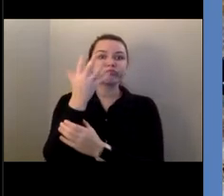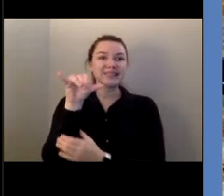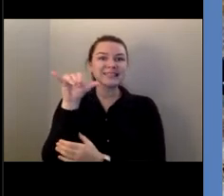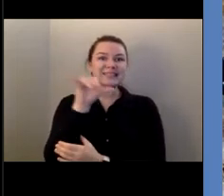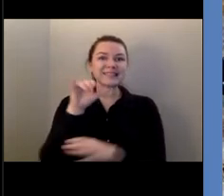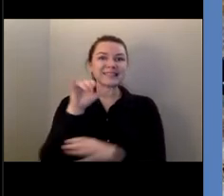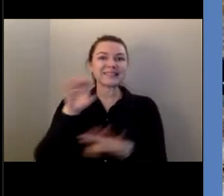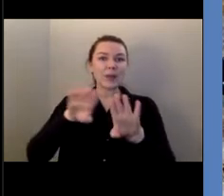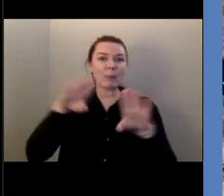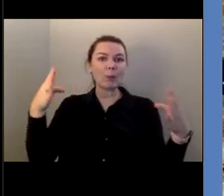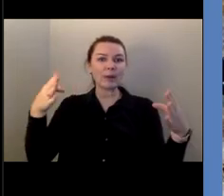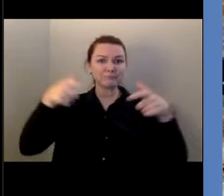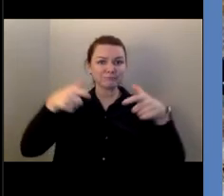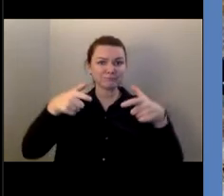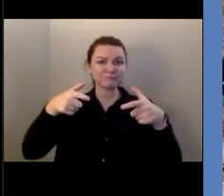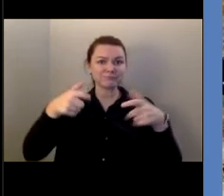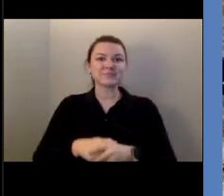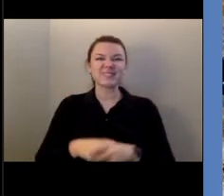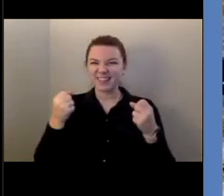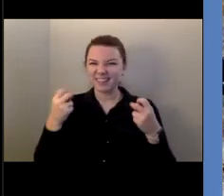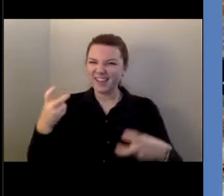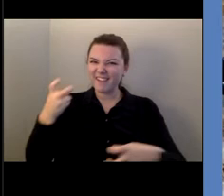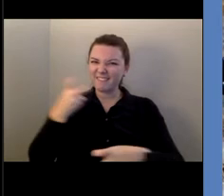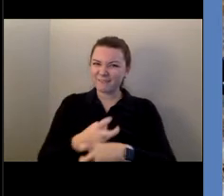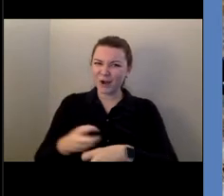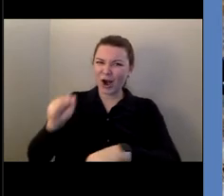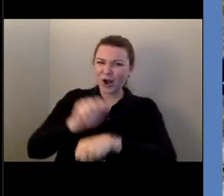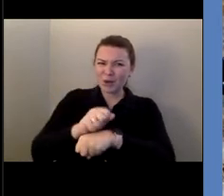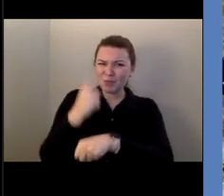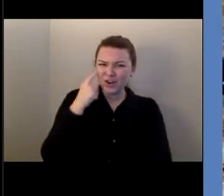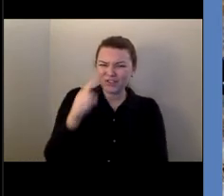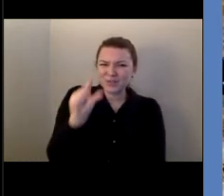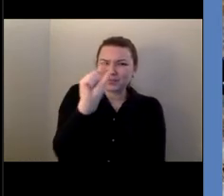And that's a lot of hard work for the tiny coral polyp